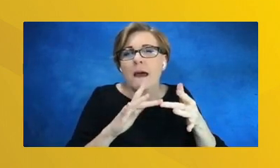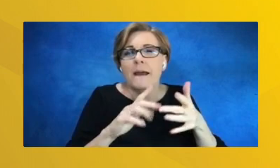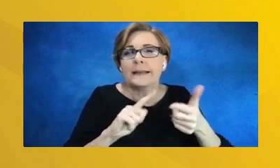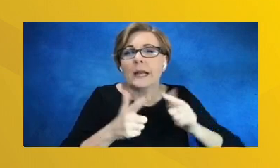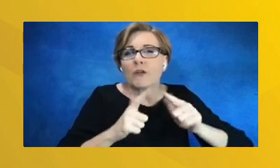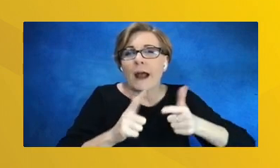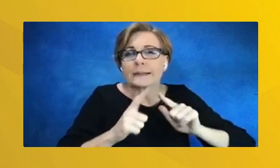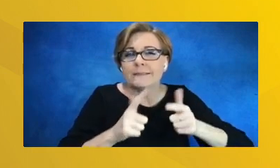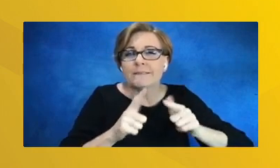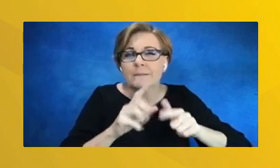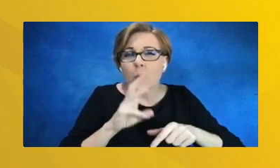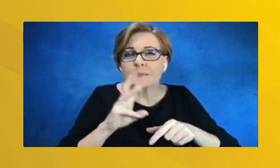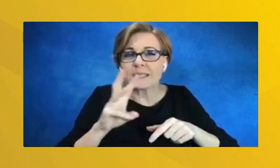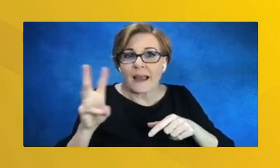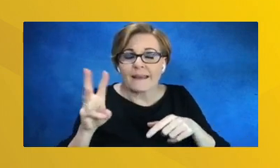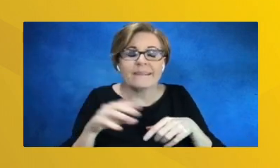They get to discover a clue.